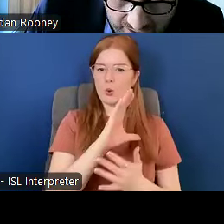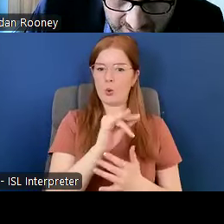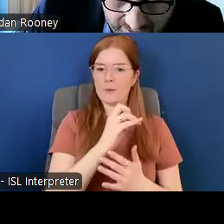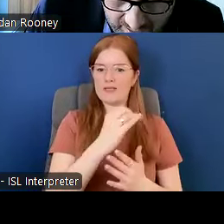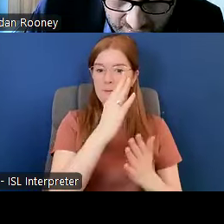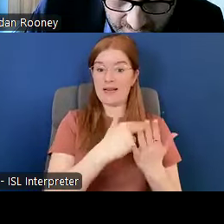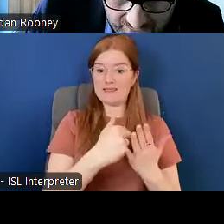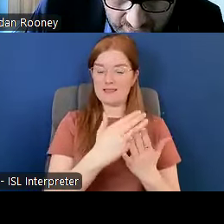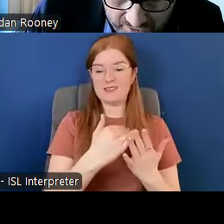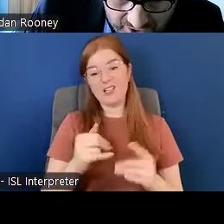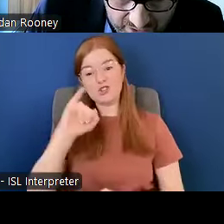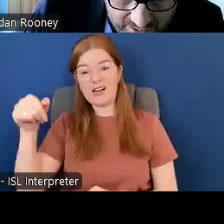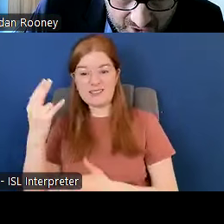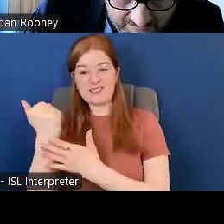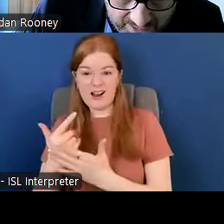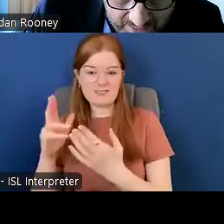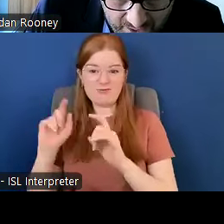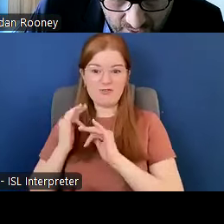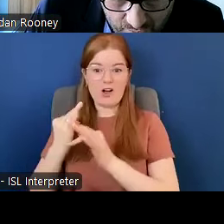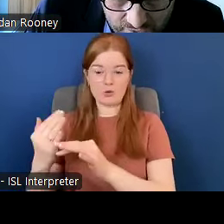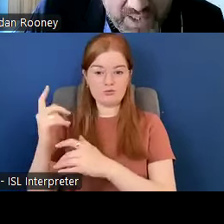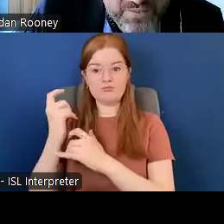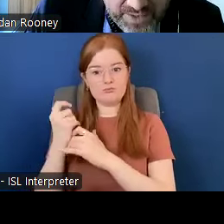Jellett's design, replete with traditional subject matter, was relatively